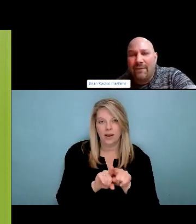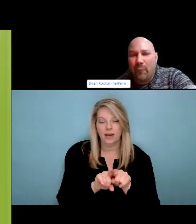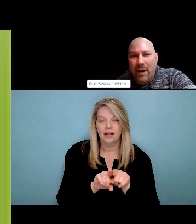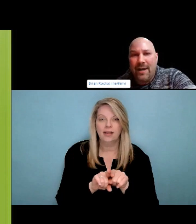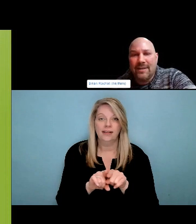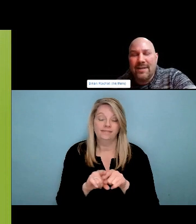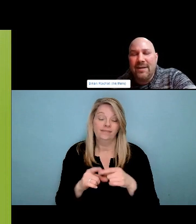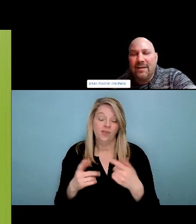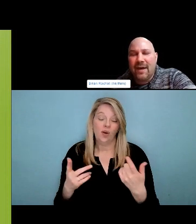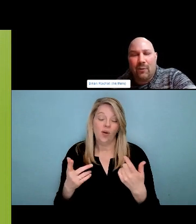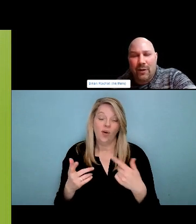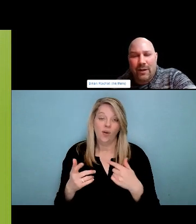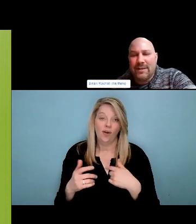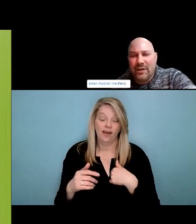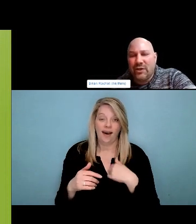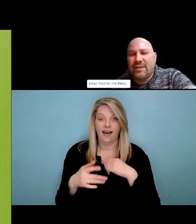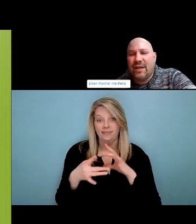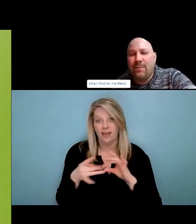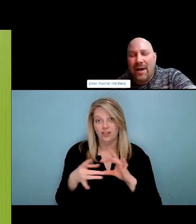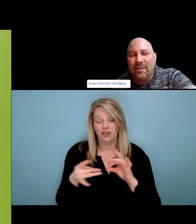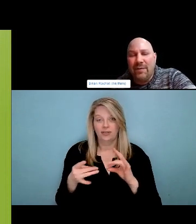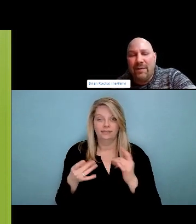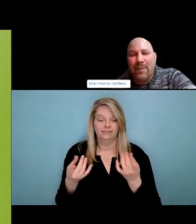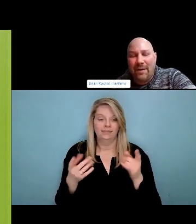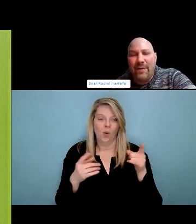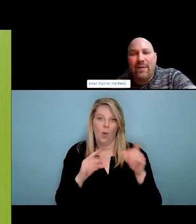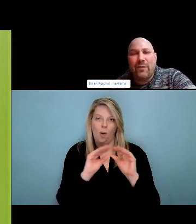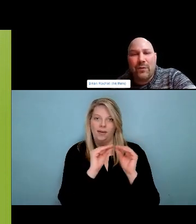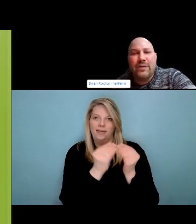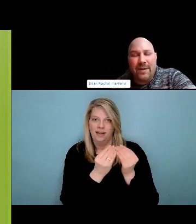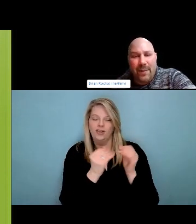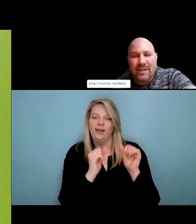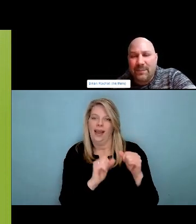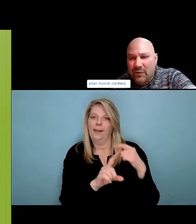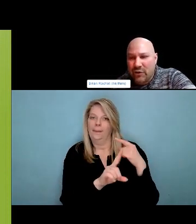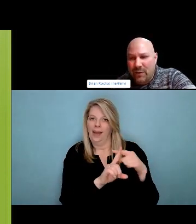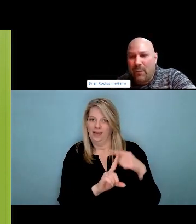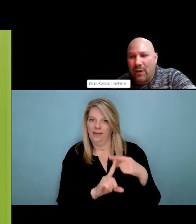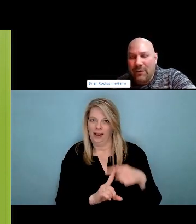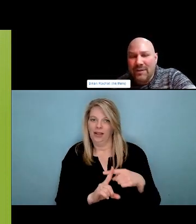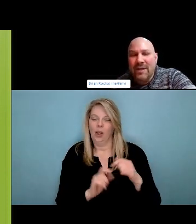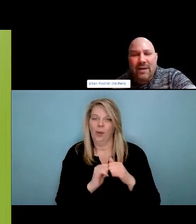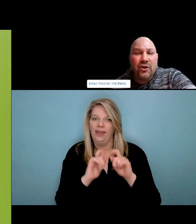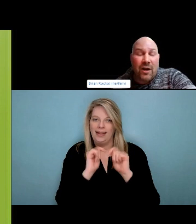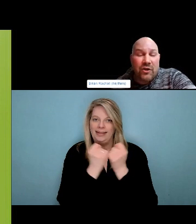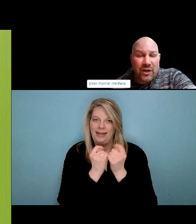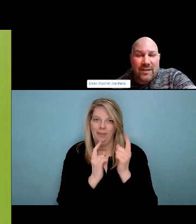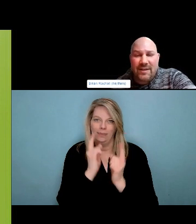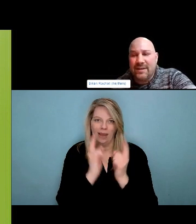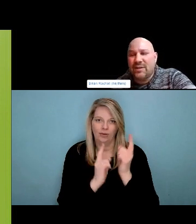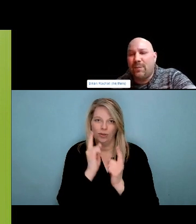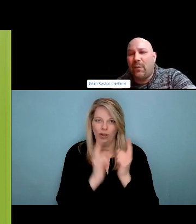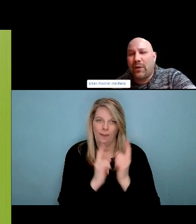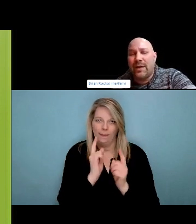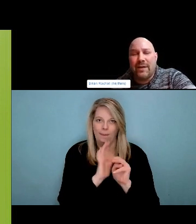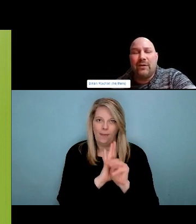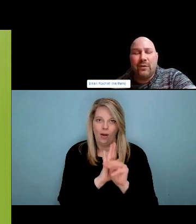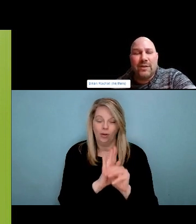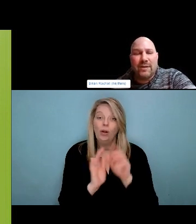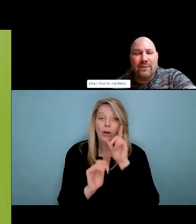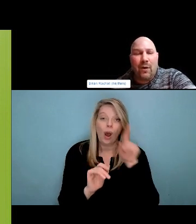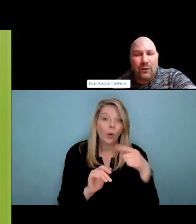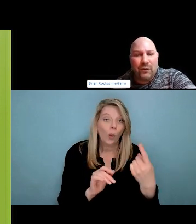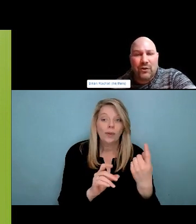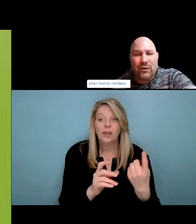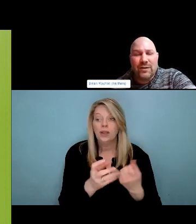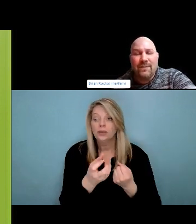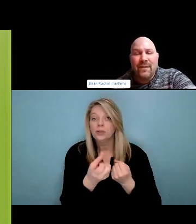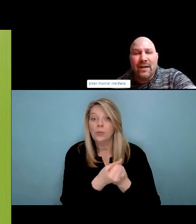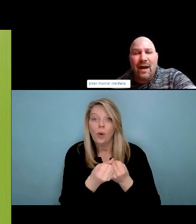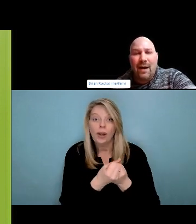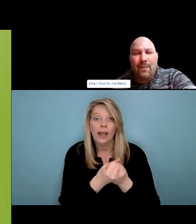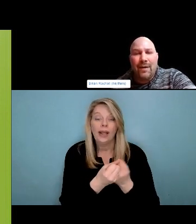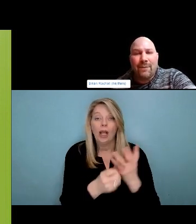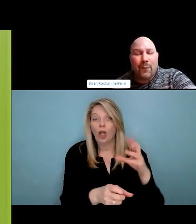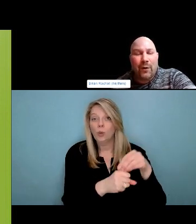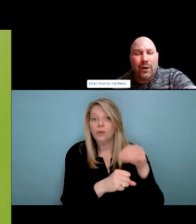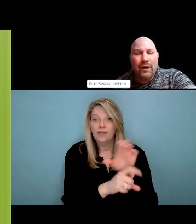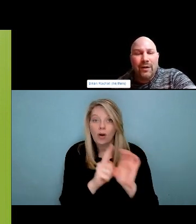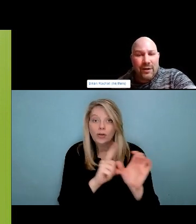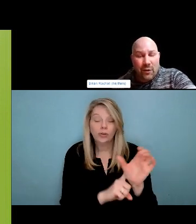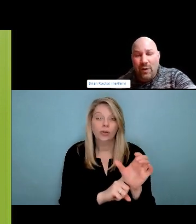that this is their specialty. So I would I would suggest, to clinic with a K as well